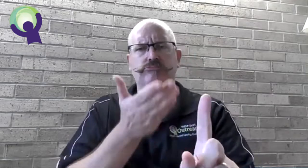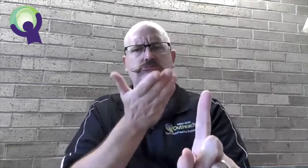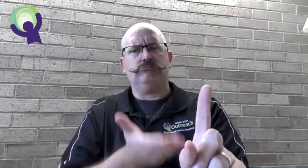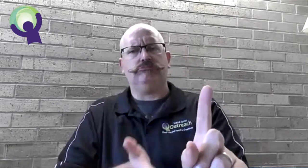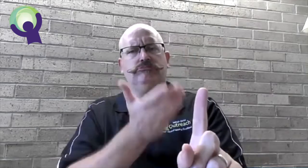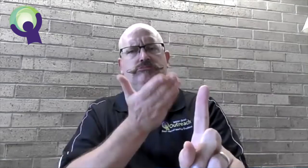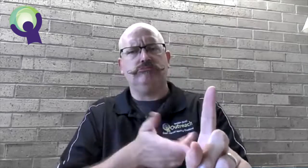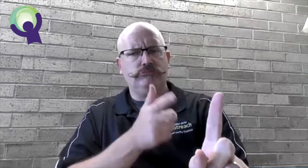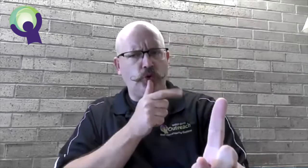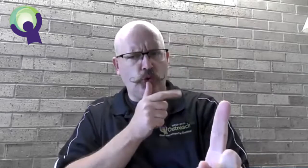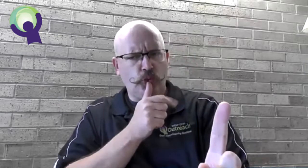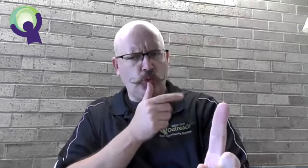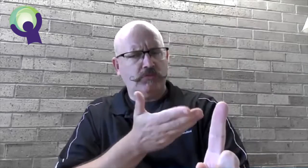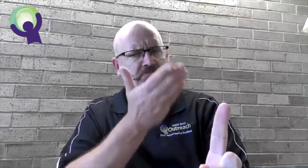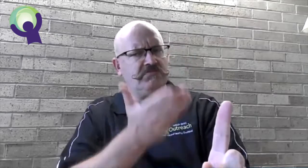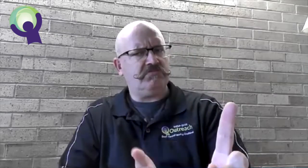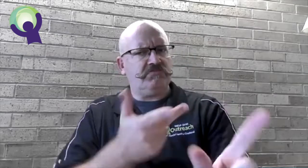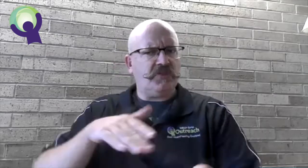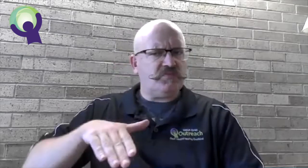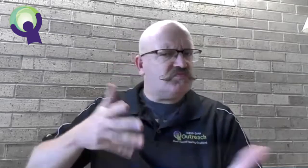Could you please tell us a little bit more about who you